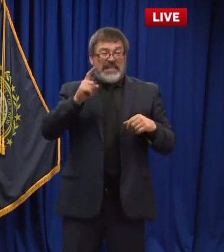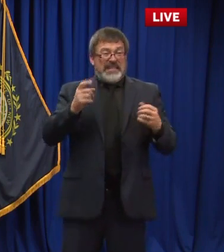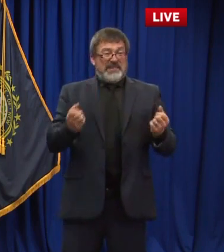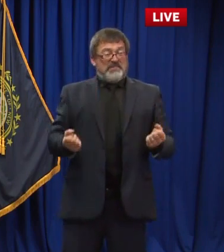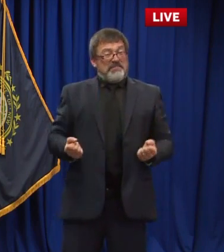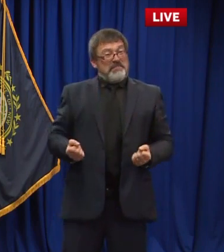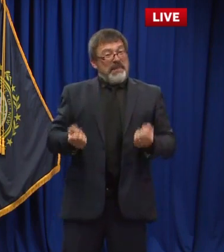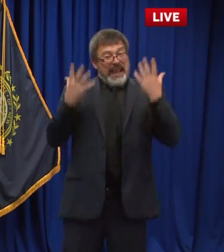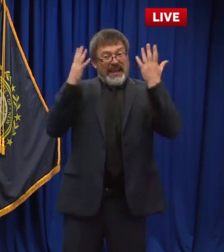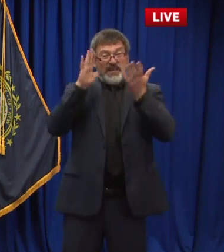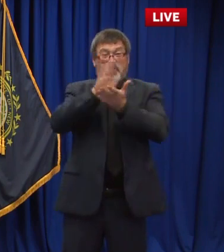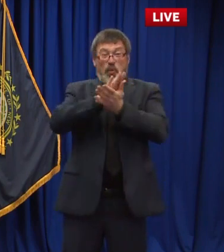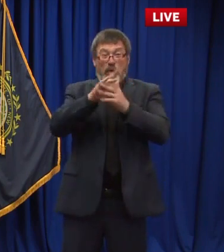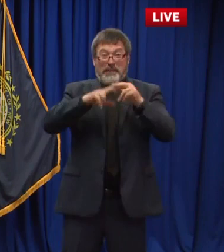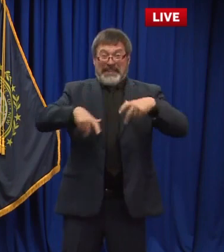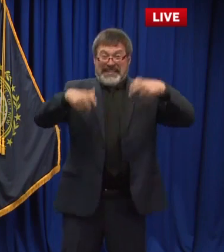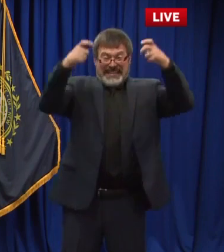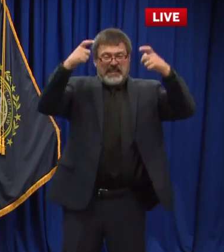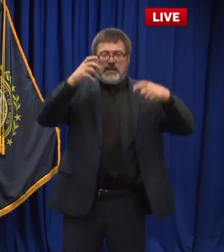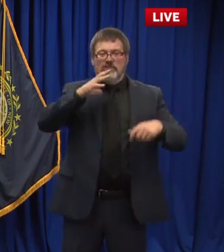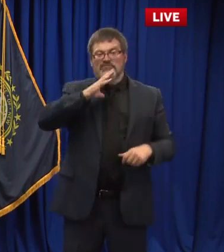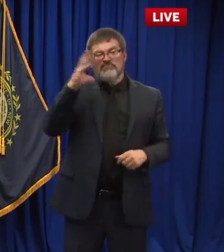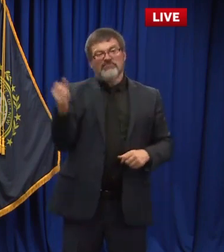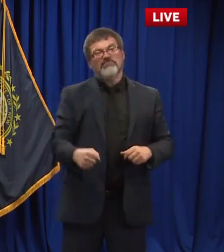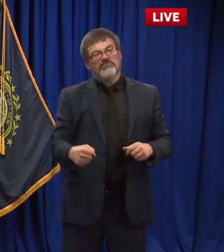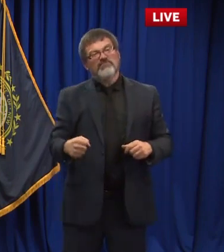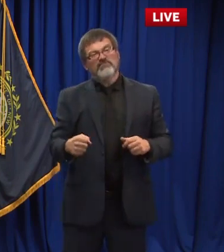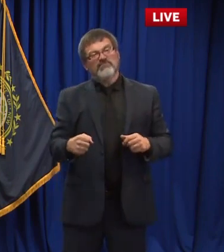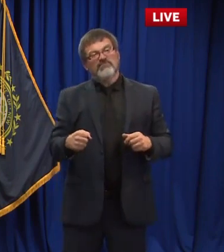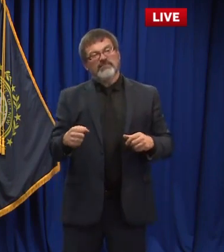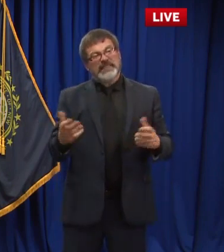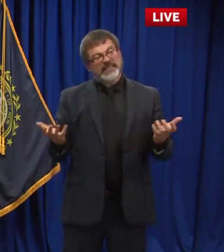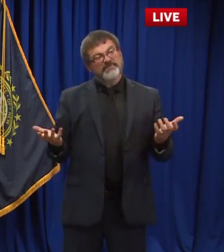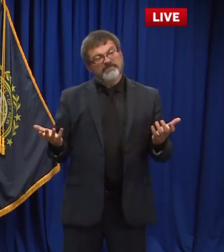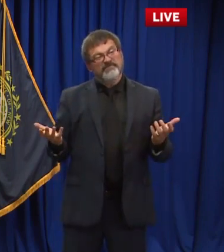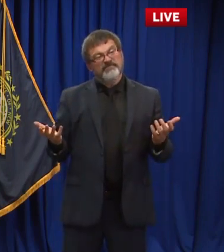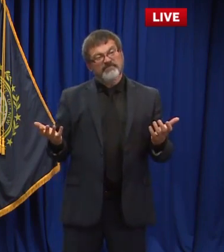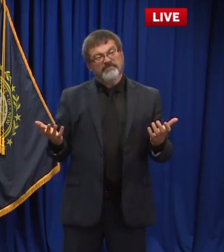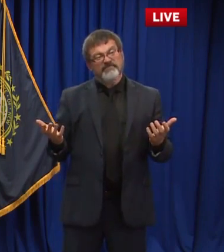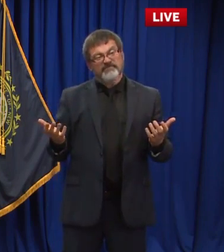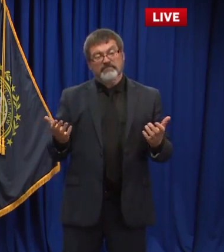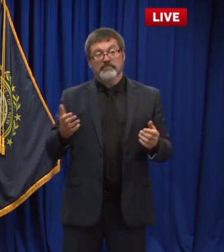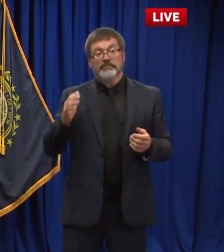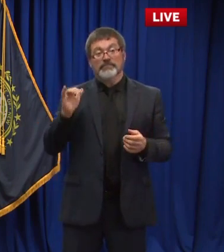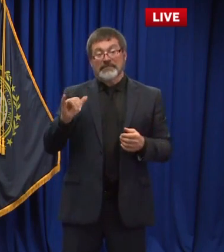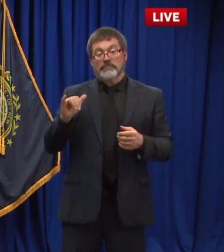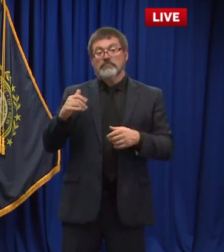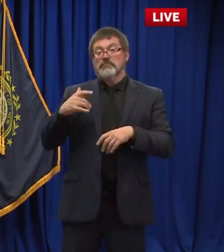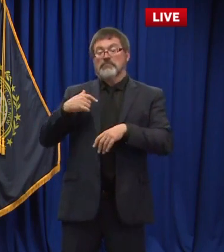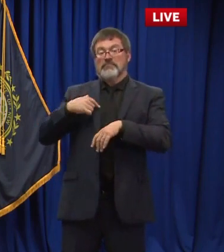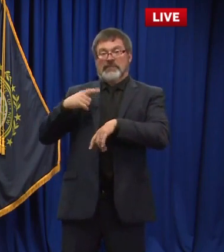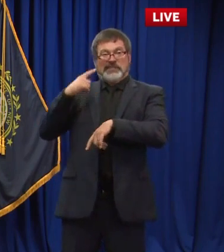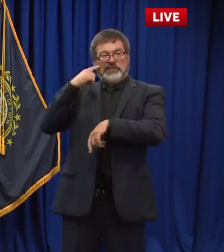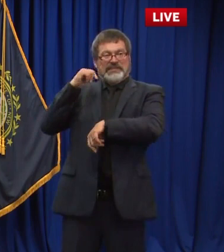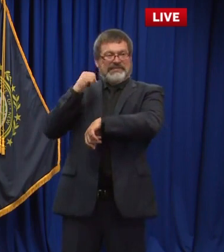OR PHYSICAL BARRIERS. A LOT OF OUR EDUCATIONAL INSTITUTIONS ARE OLDER.